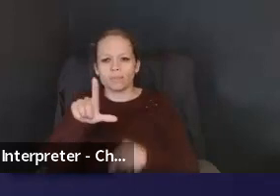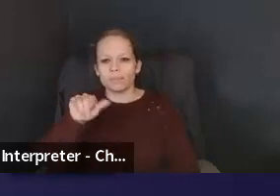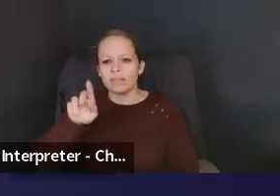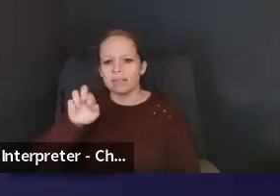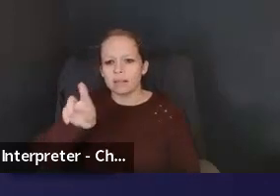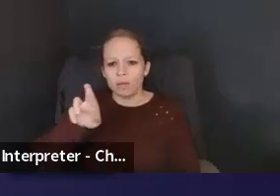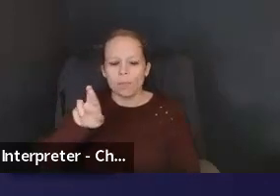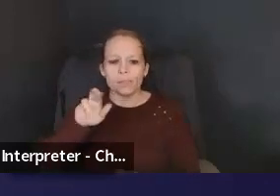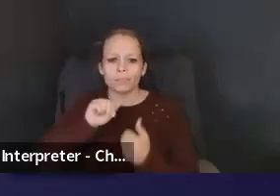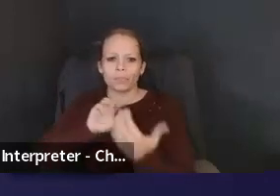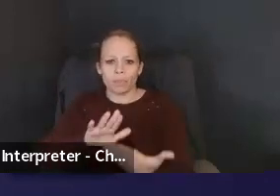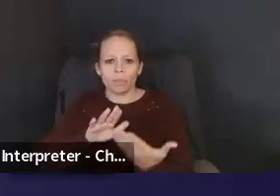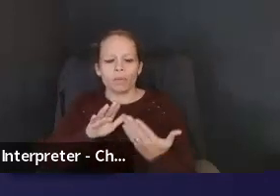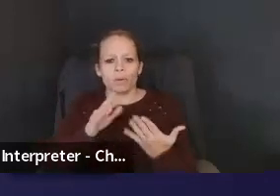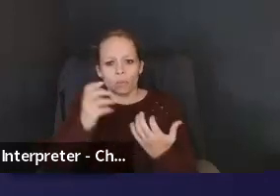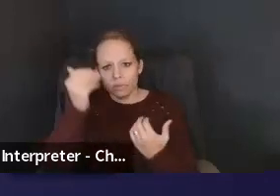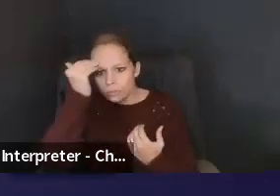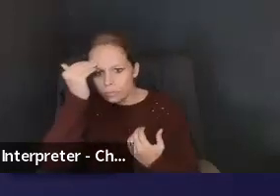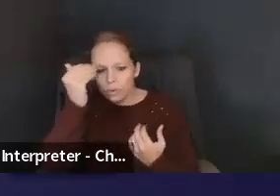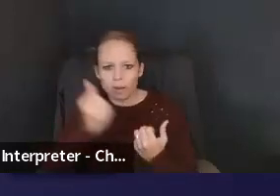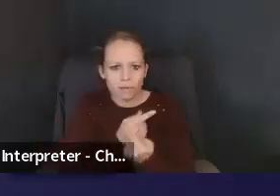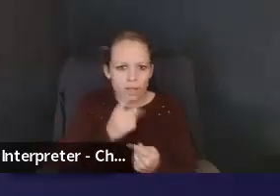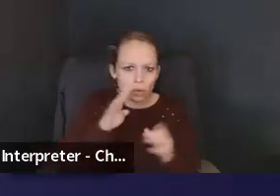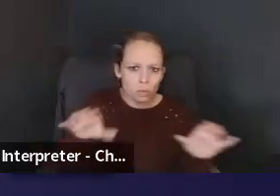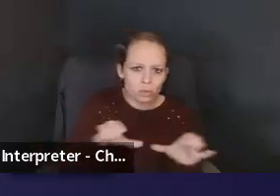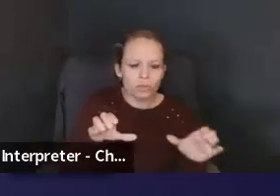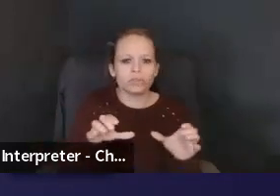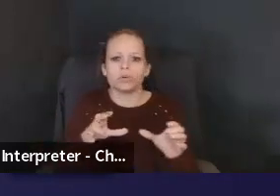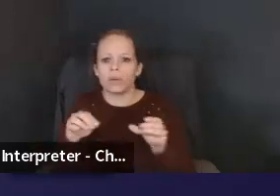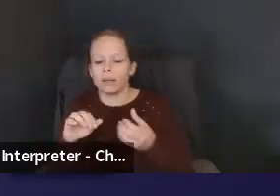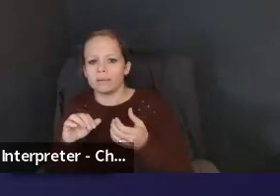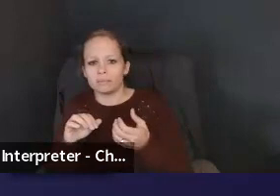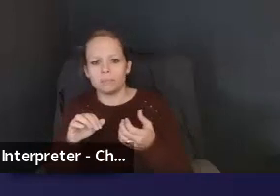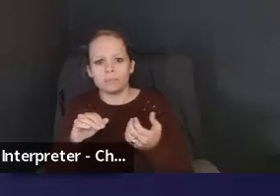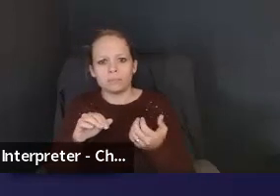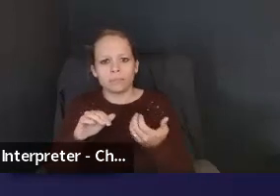know it. So, you start out with activities and key tasks. And the way we tend to do these is we